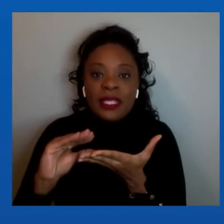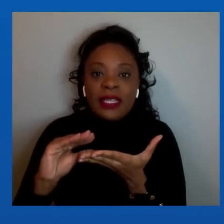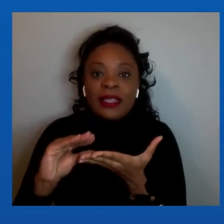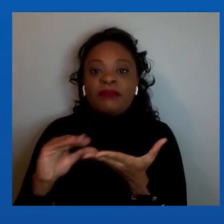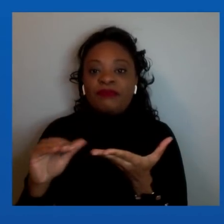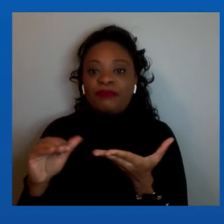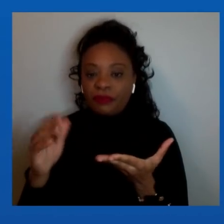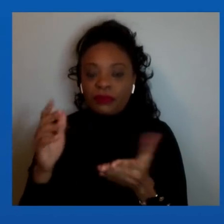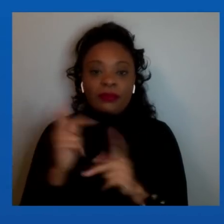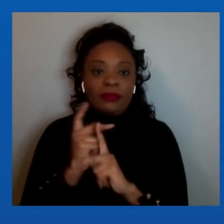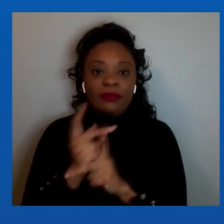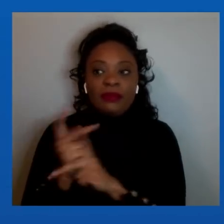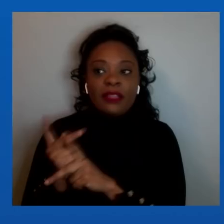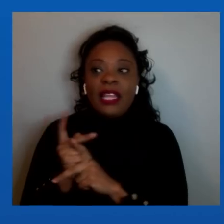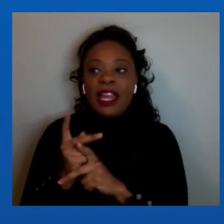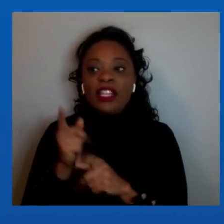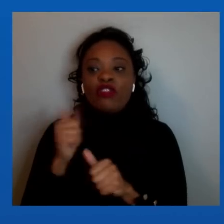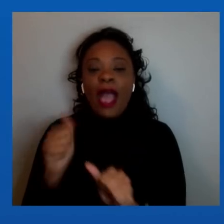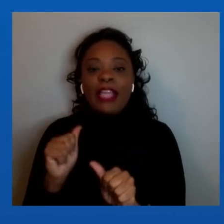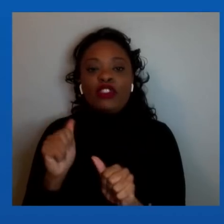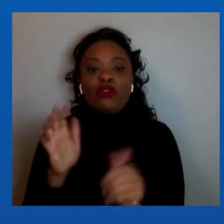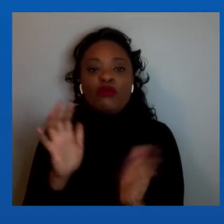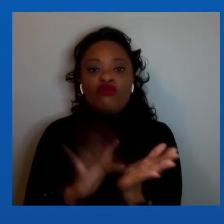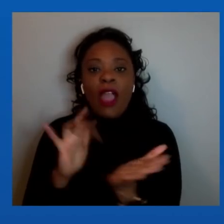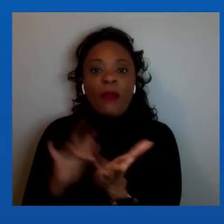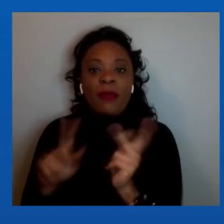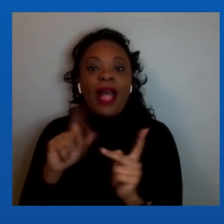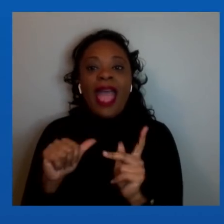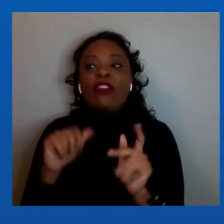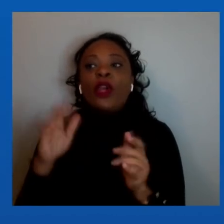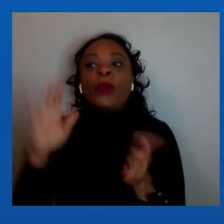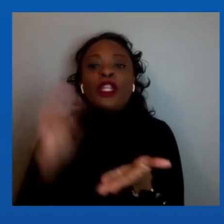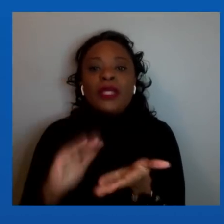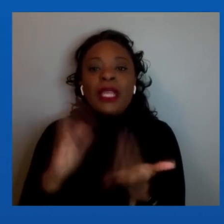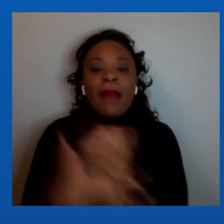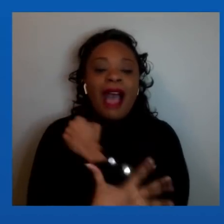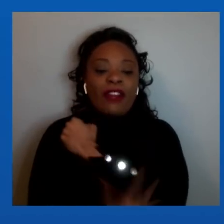reducing poverty and lifting day by day daily dignity.